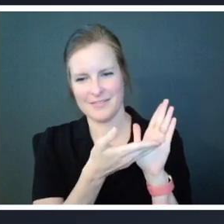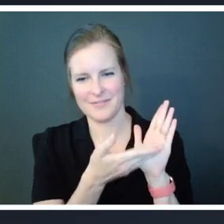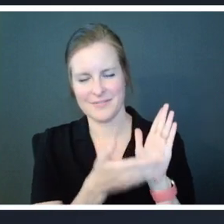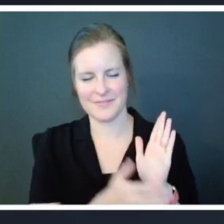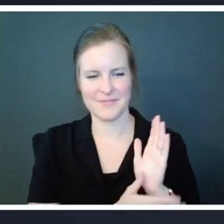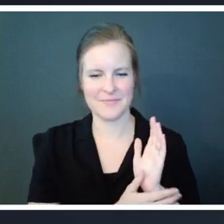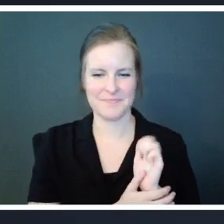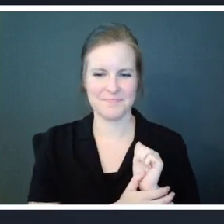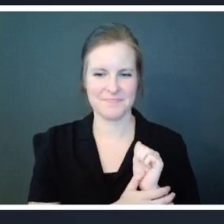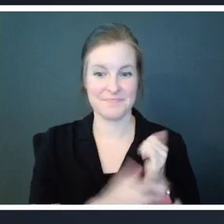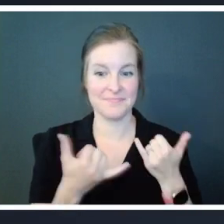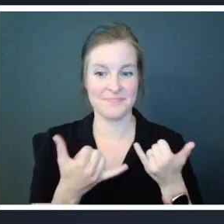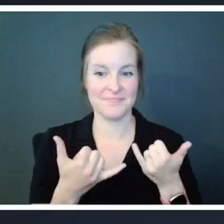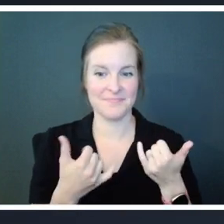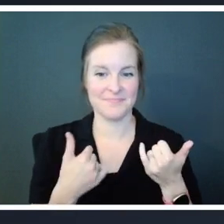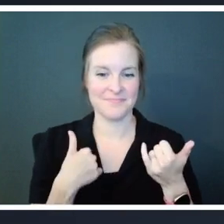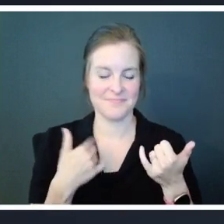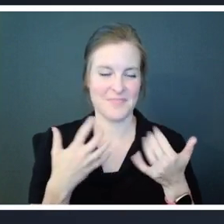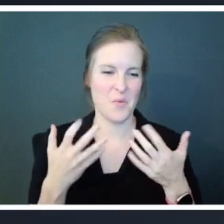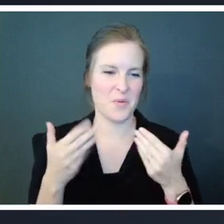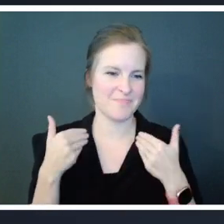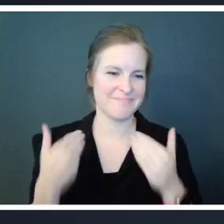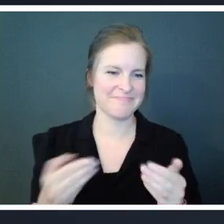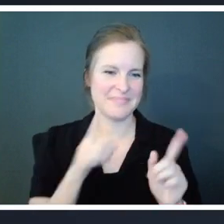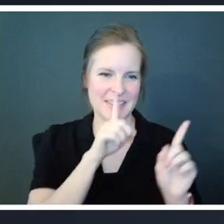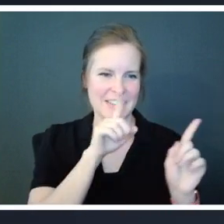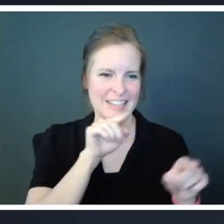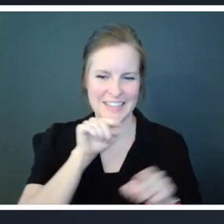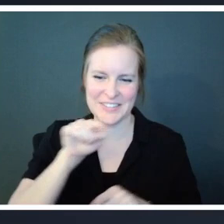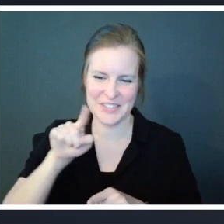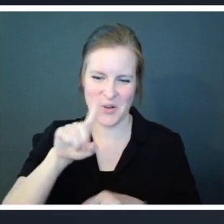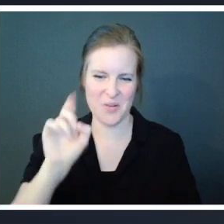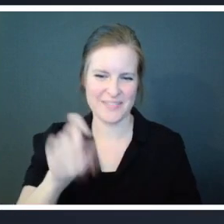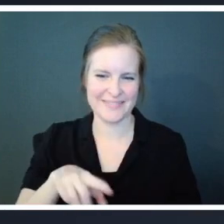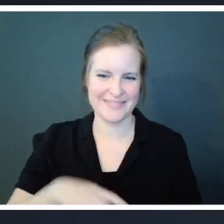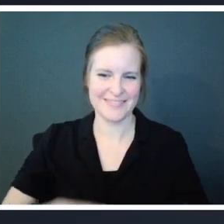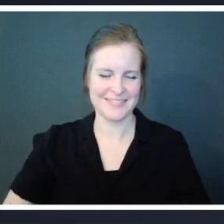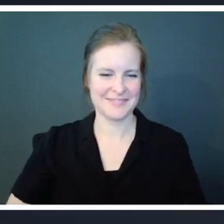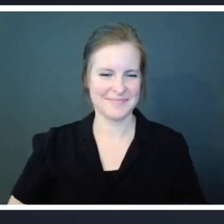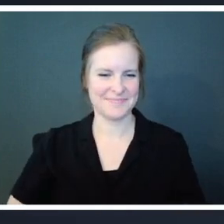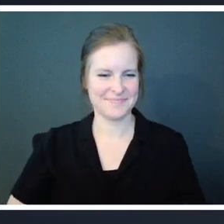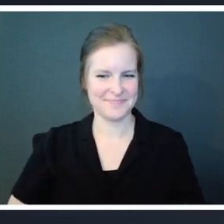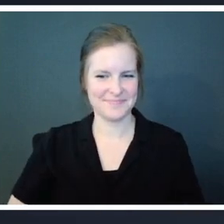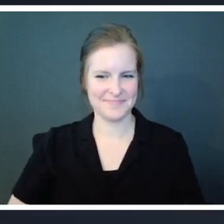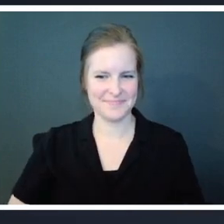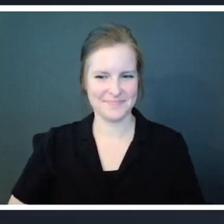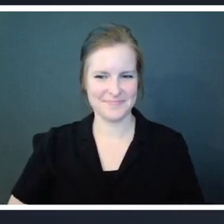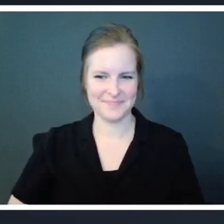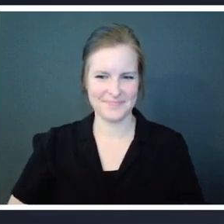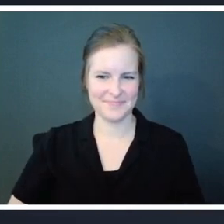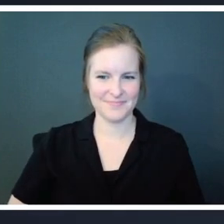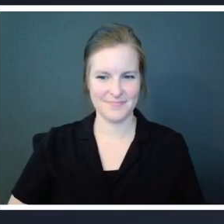we'll -- we want to transition to answering a few questions, right?